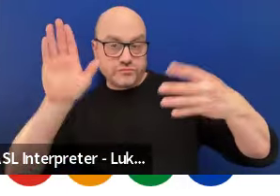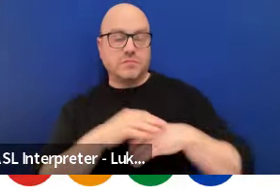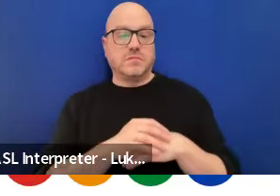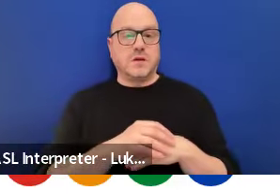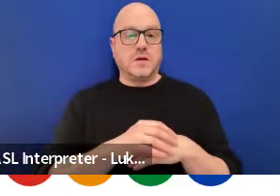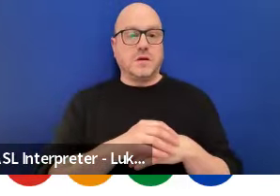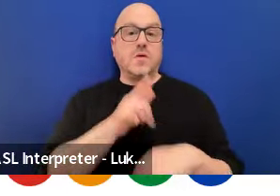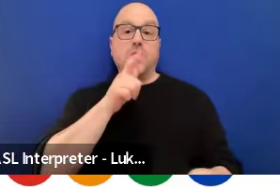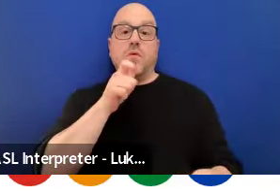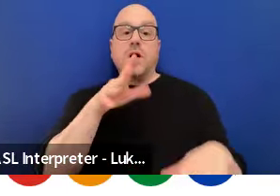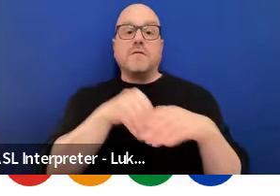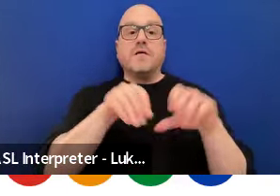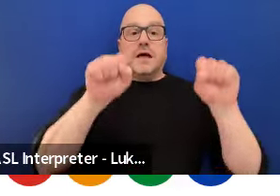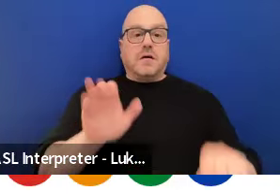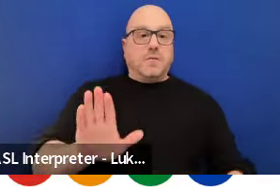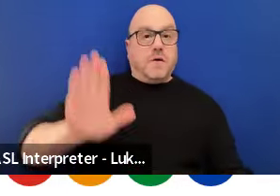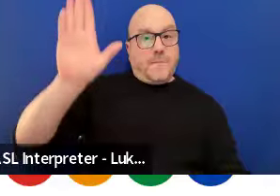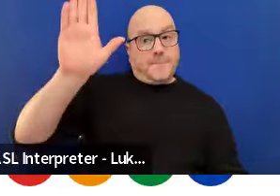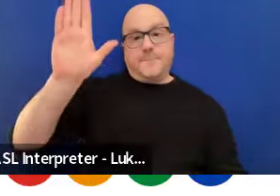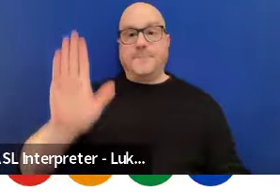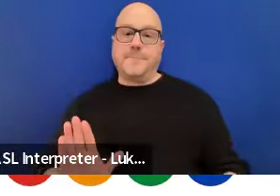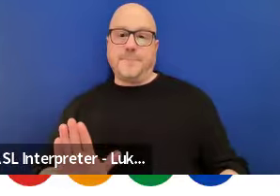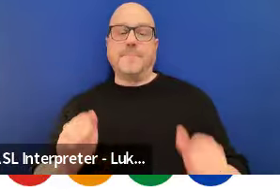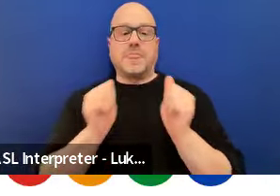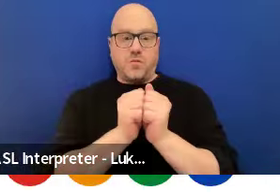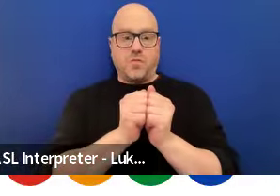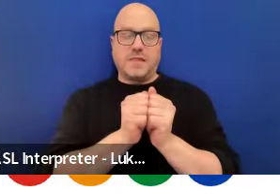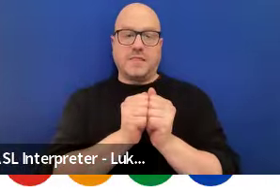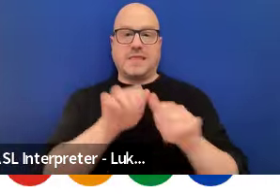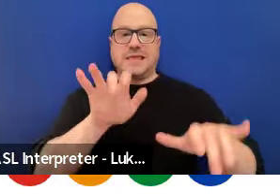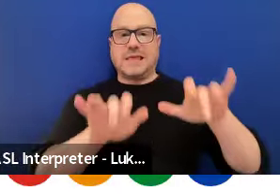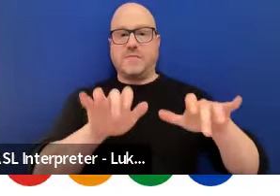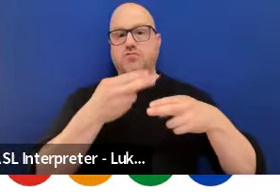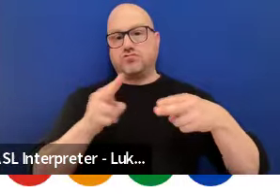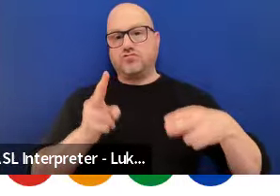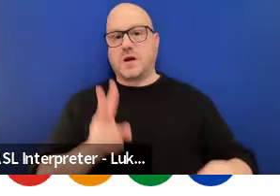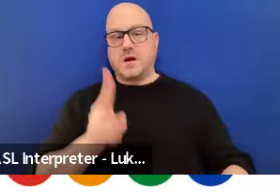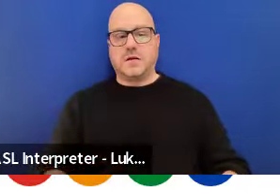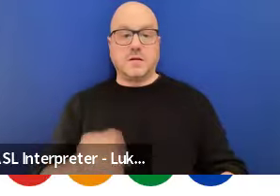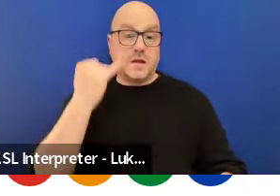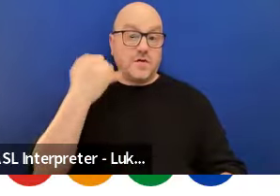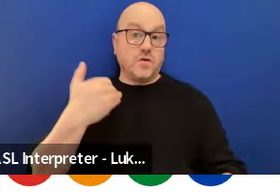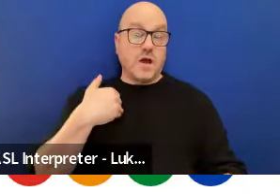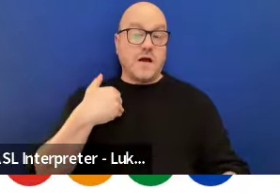CLICK RAISE HAND. PARTICIPANTS CAN ALSO RAISE OR LOWER THEIR HAND WITH THESE